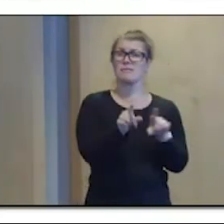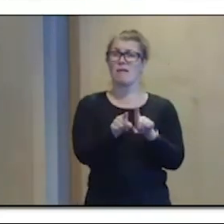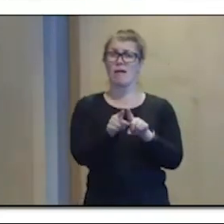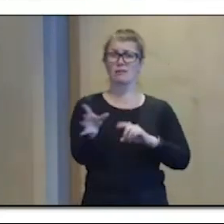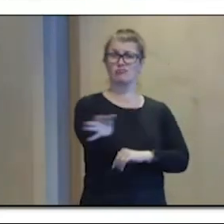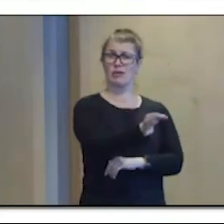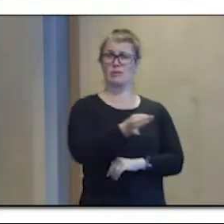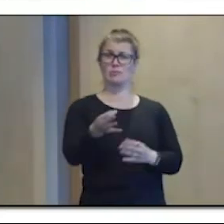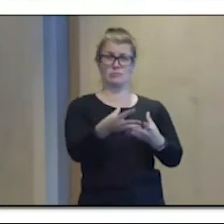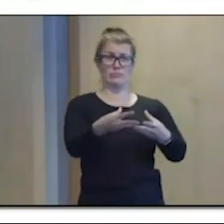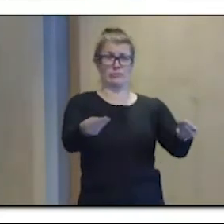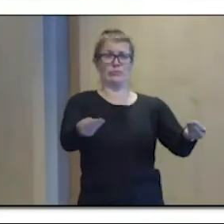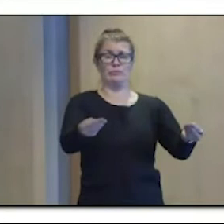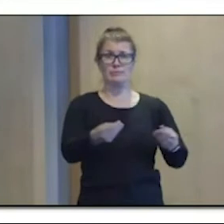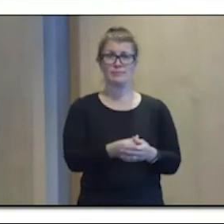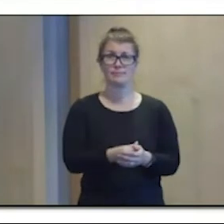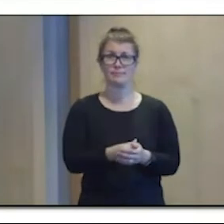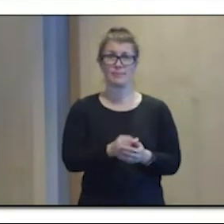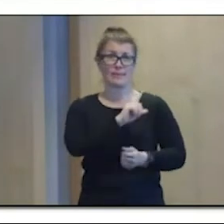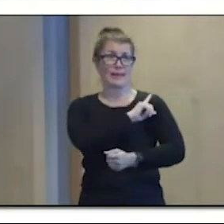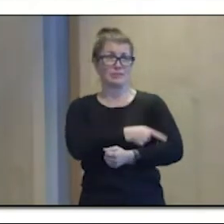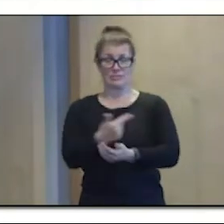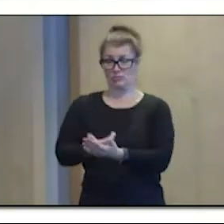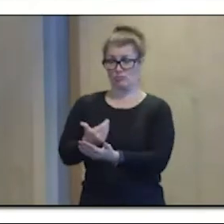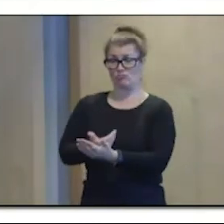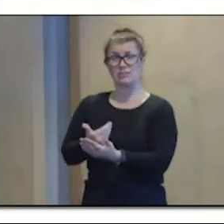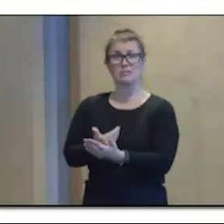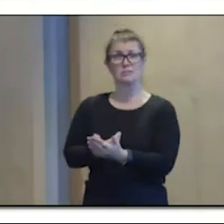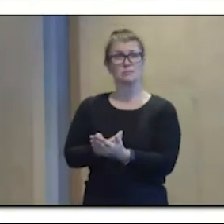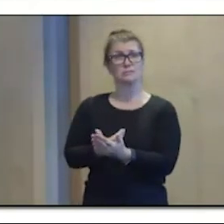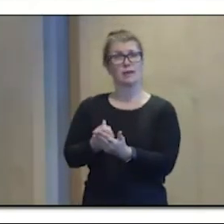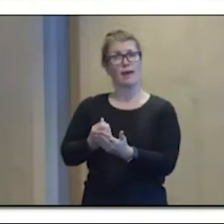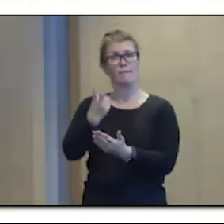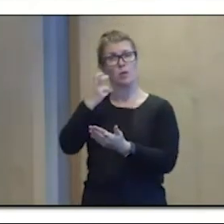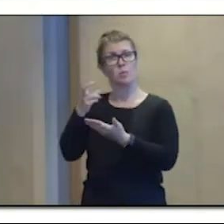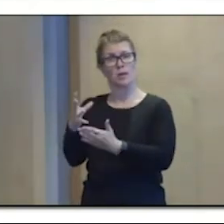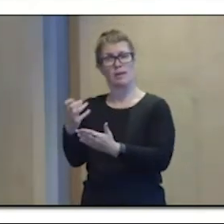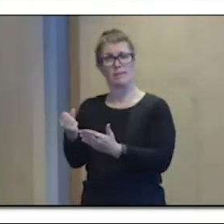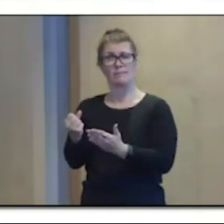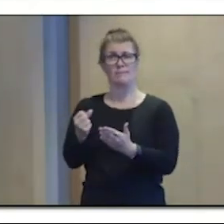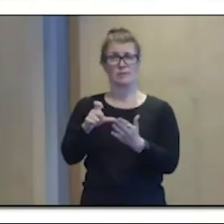Energy storage is not new. I've got some examples there of energy storage we've had coal piles doing